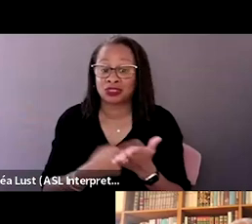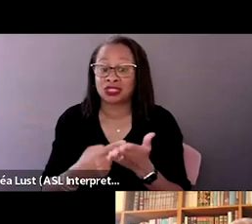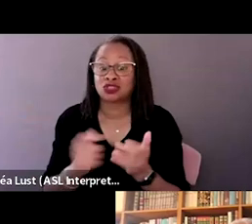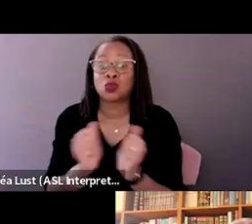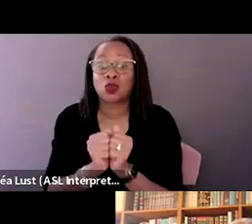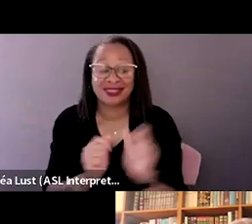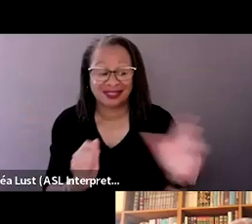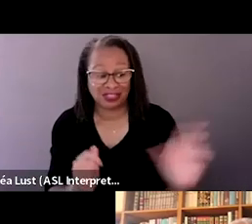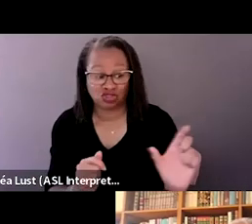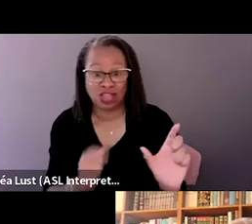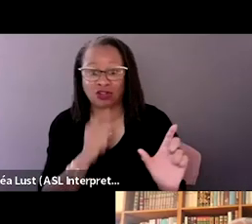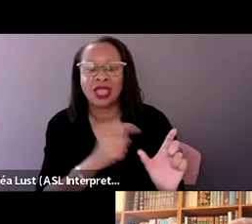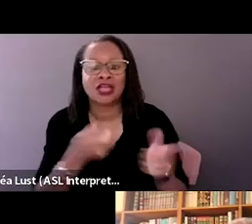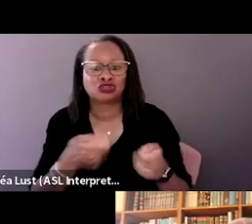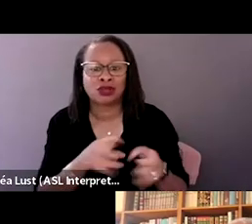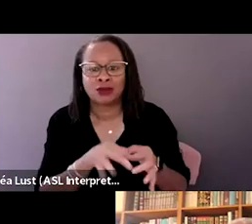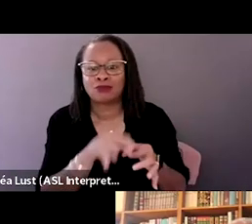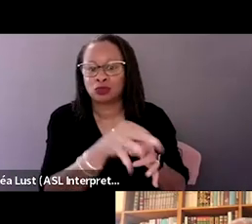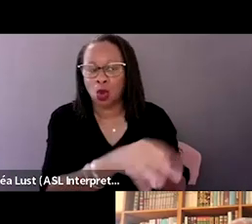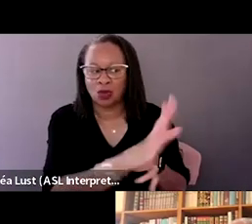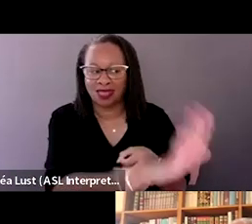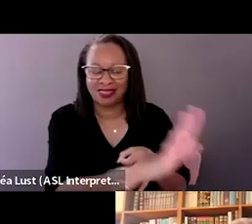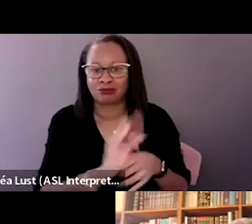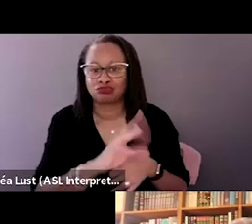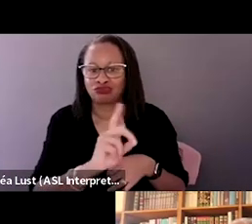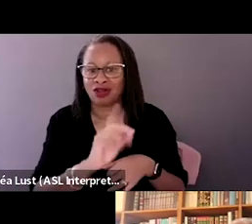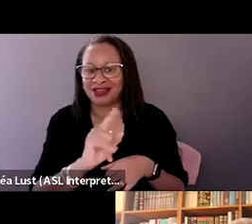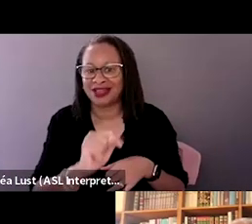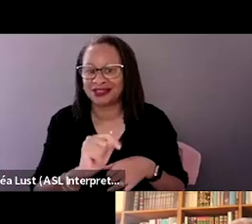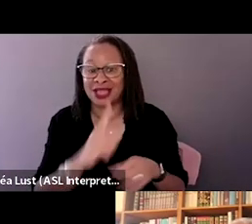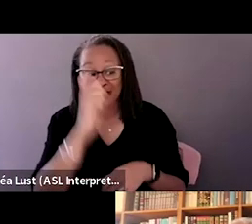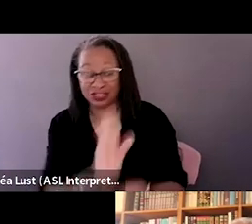trying to postpone the broadcasting because a channel wants a program,